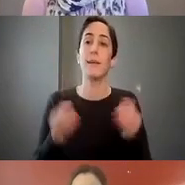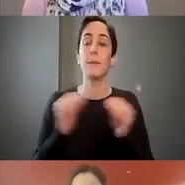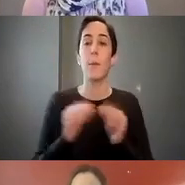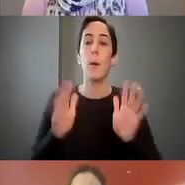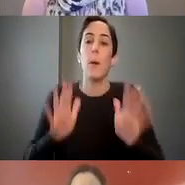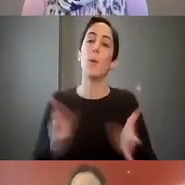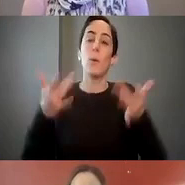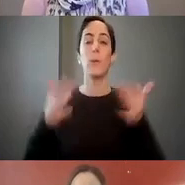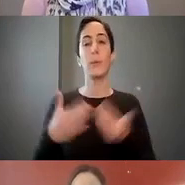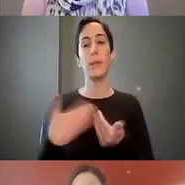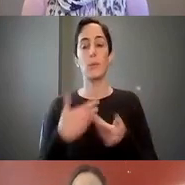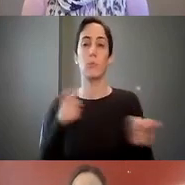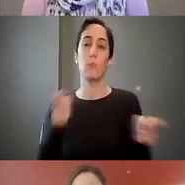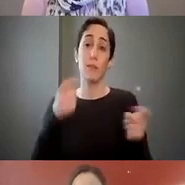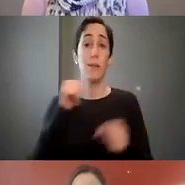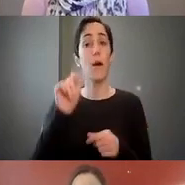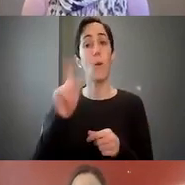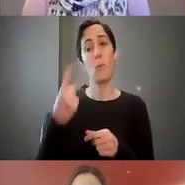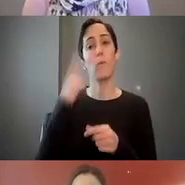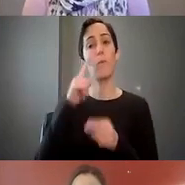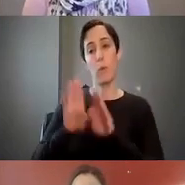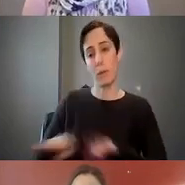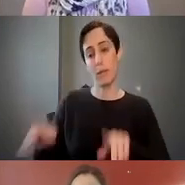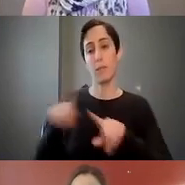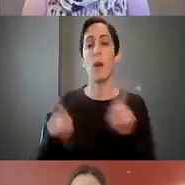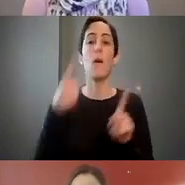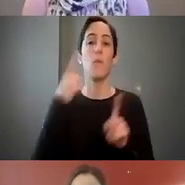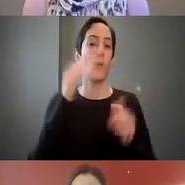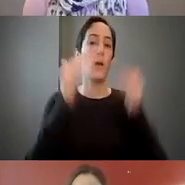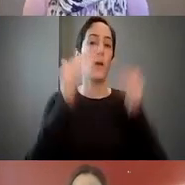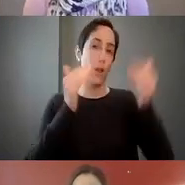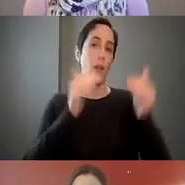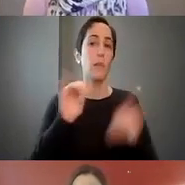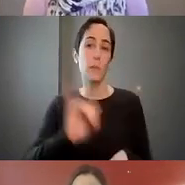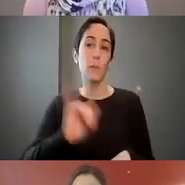times kids are a really great reminder for kids but for adults too, and often of how we can't really get through a day times kids are a really great reminder